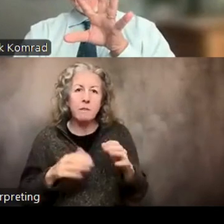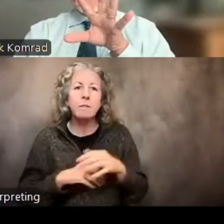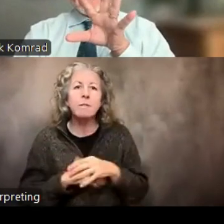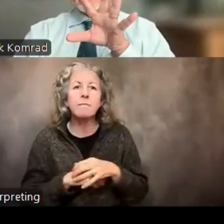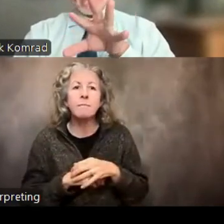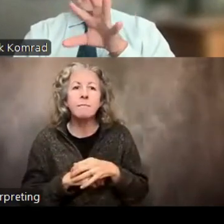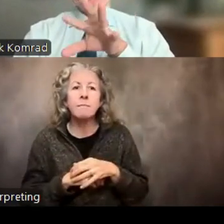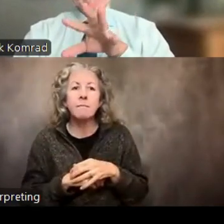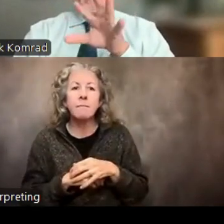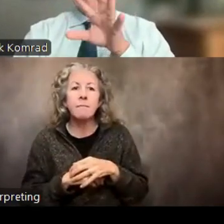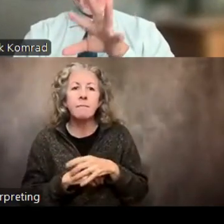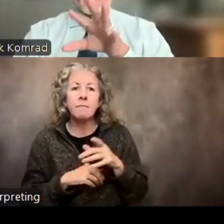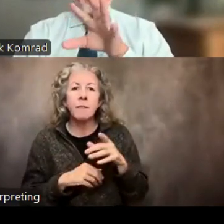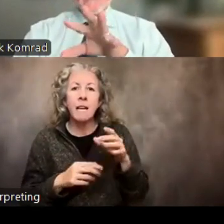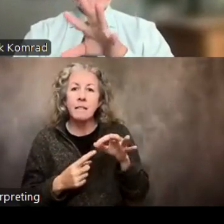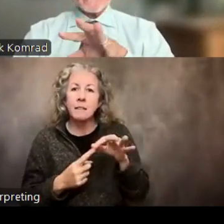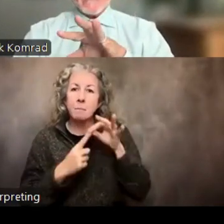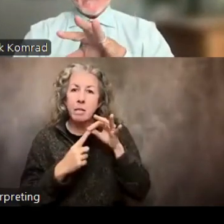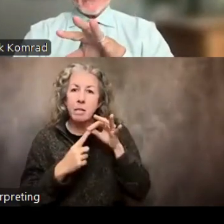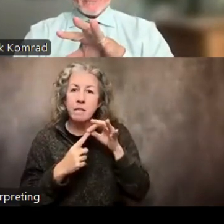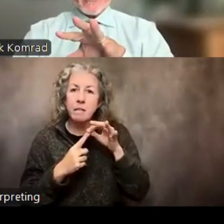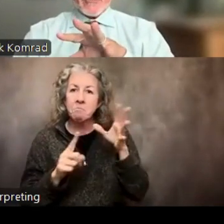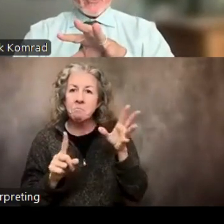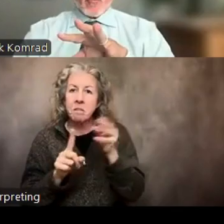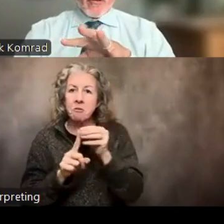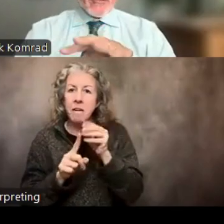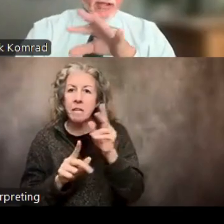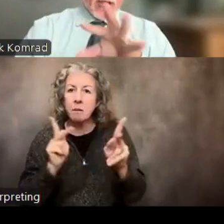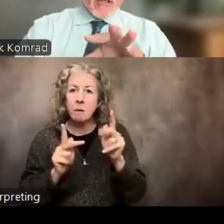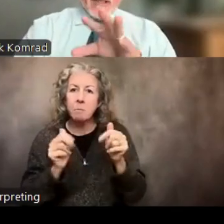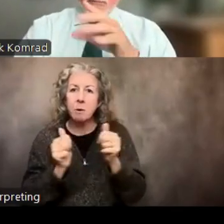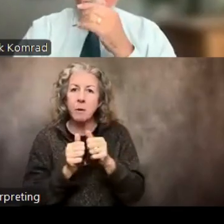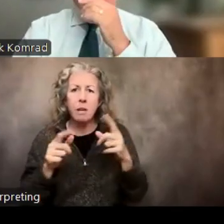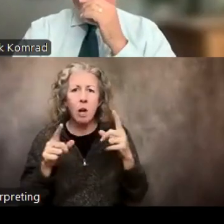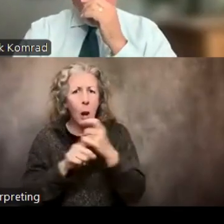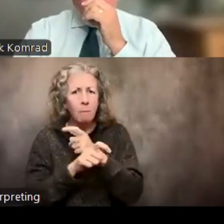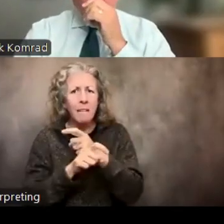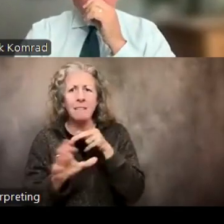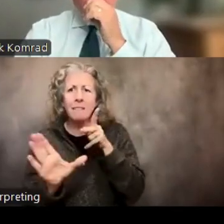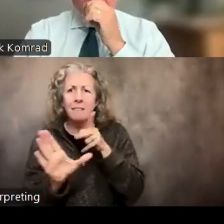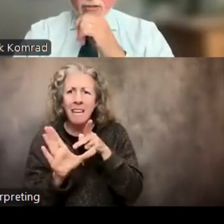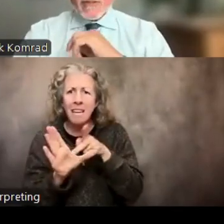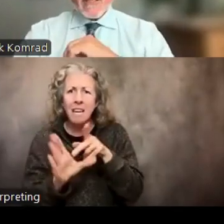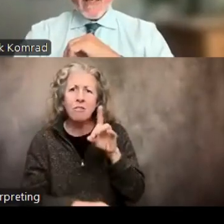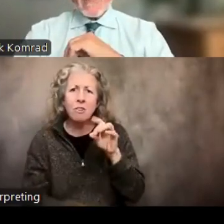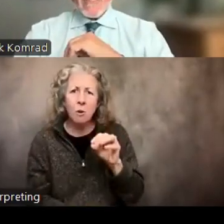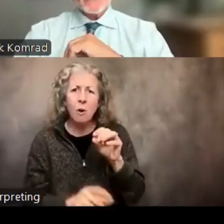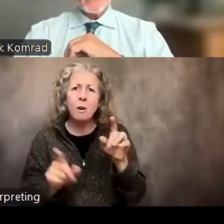attracting people with complex psychiatric disorders, people who've also had a lot of past suicide attempts, who are